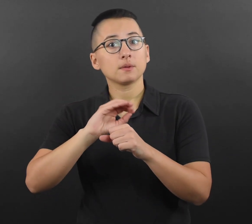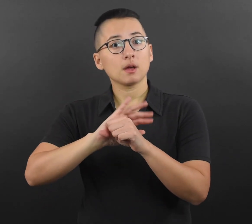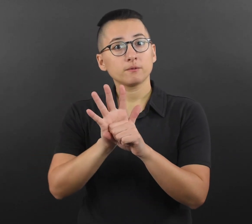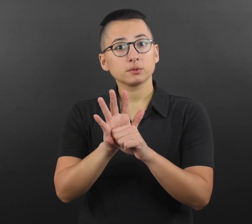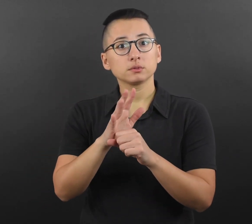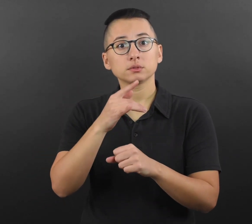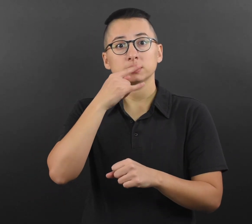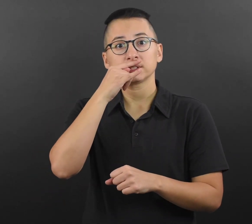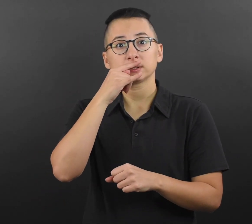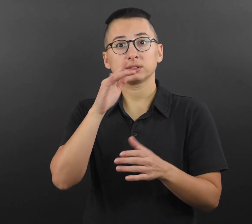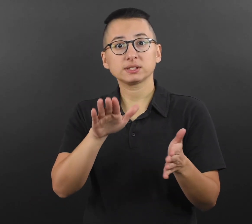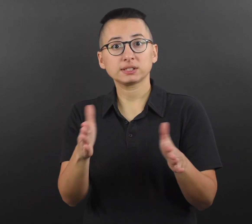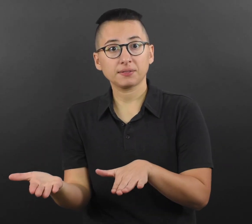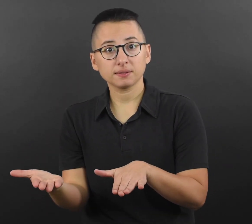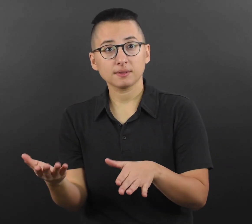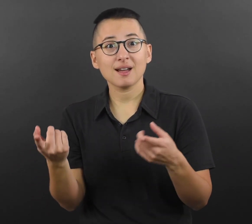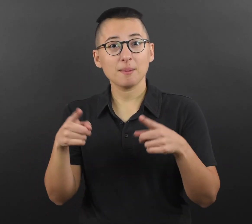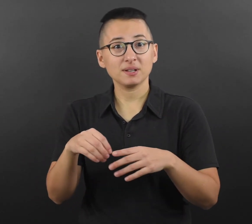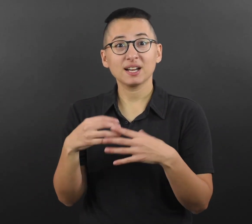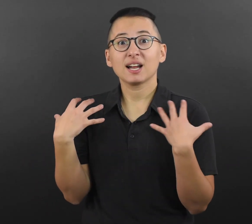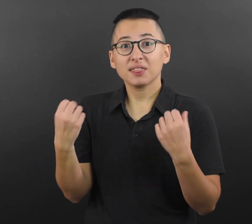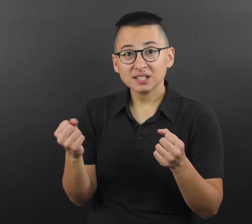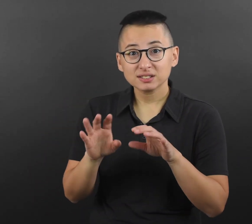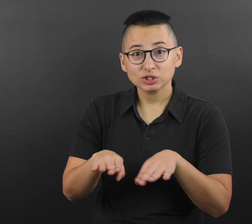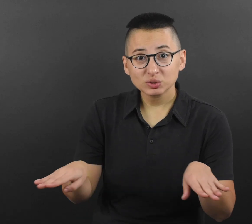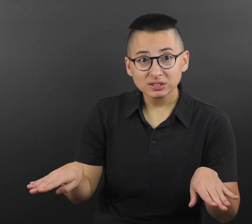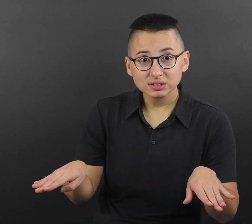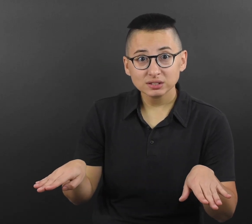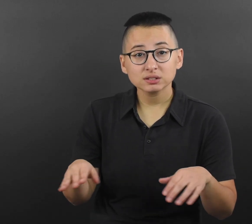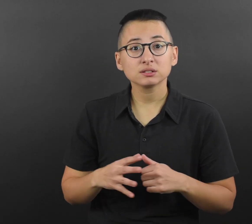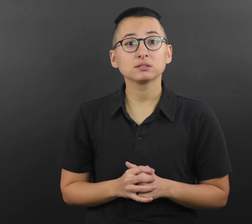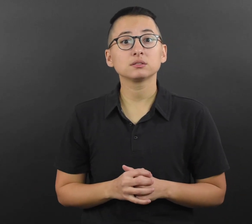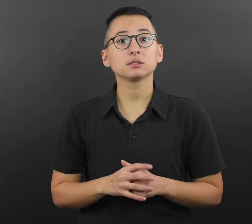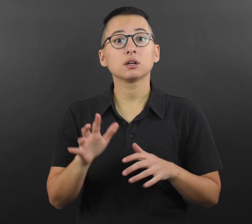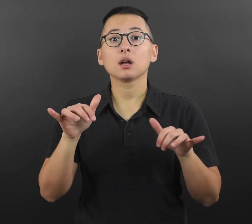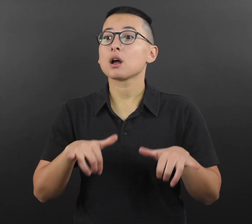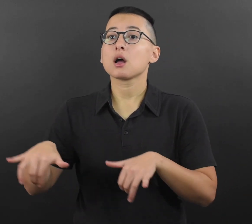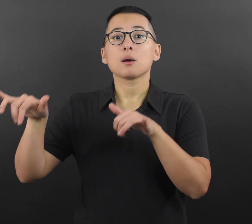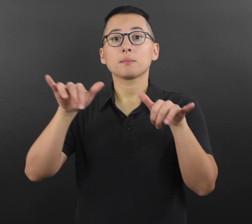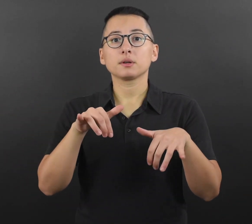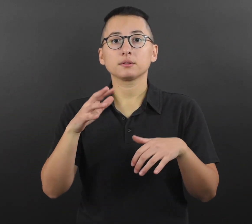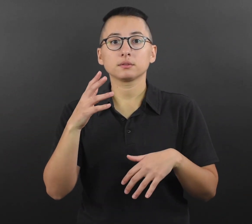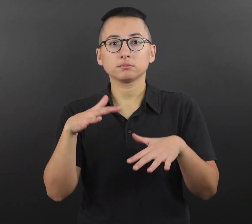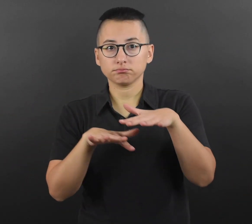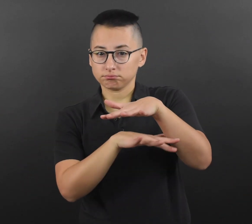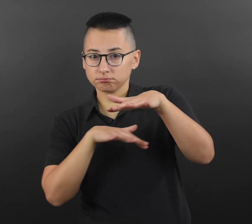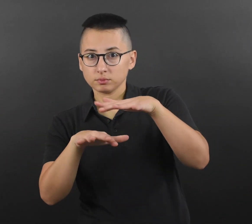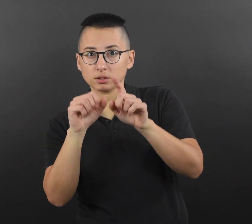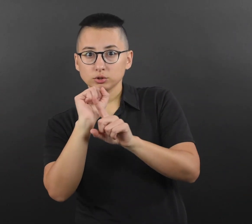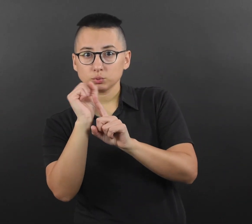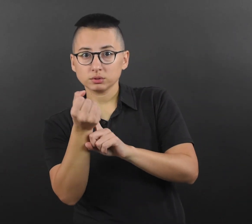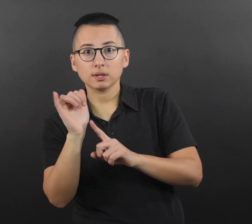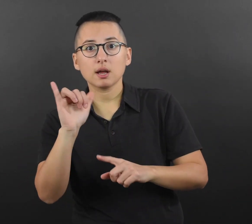deaths have occurred in healthy children) and common underlying conditions like asthma